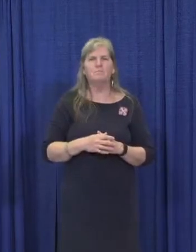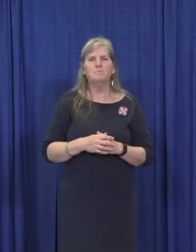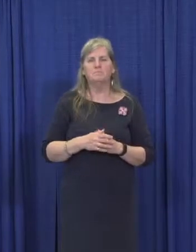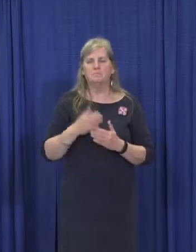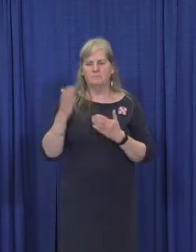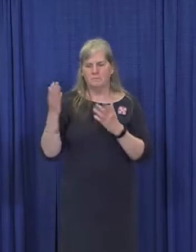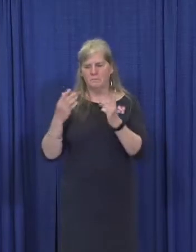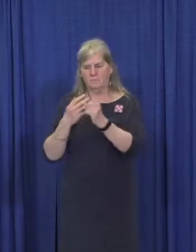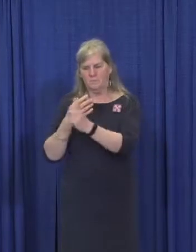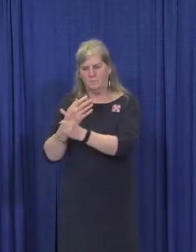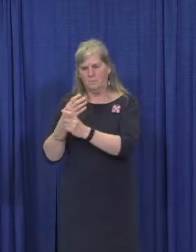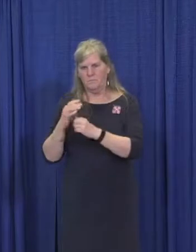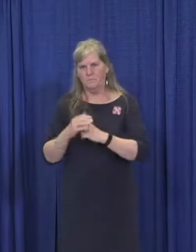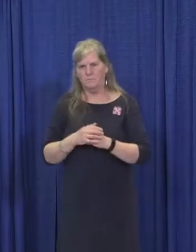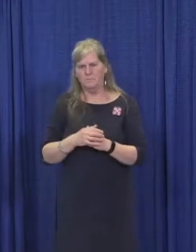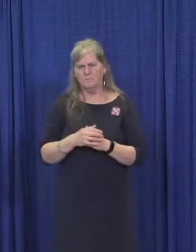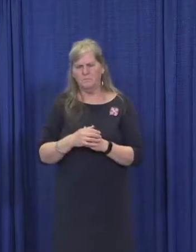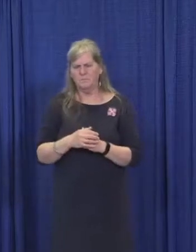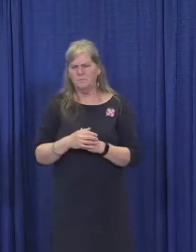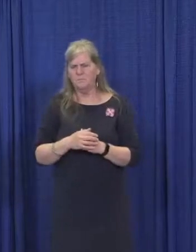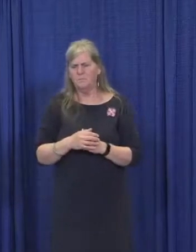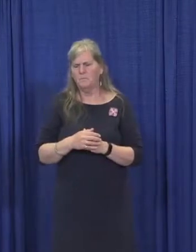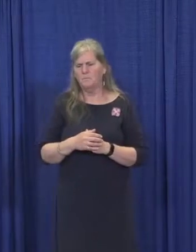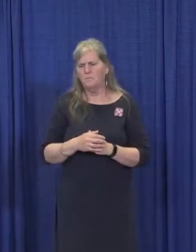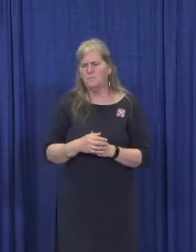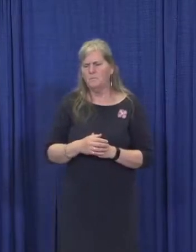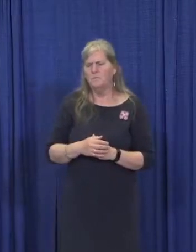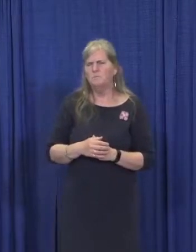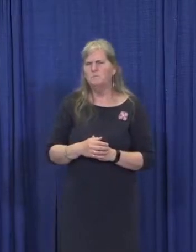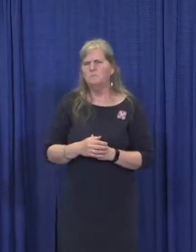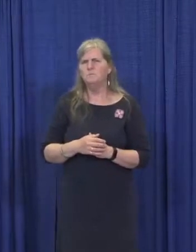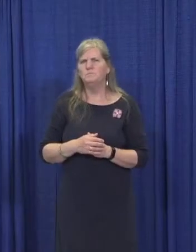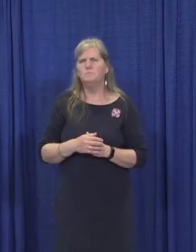This is for the premier. Following along the lines of